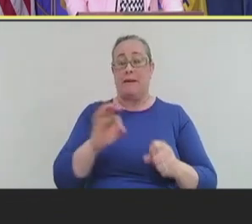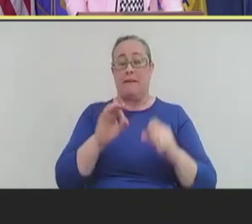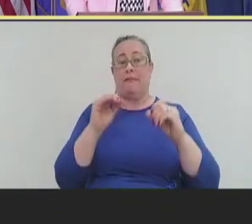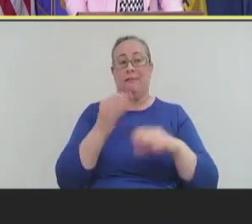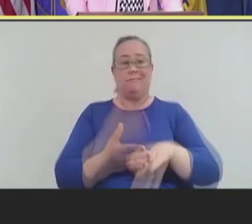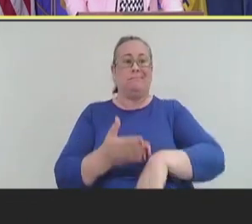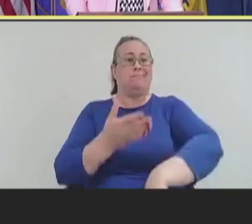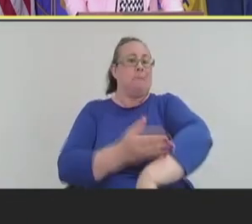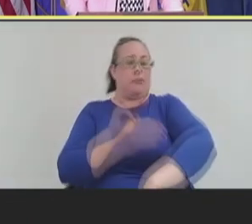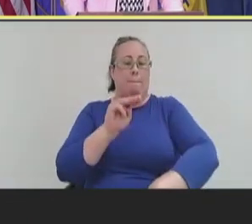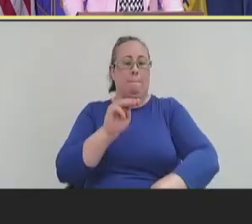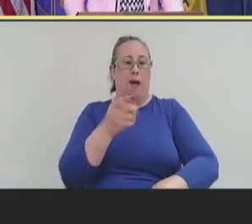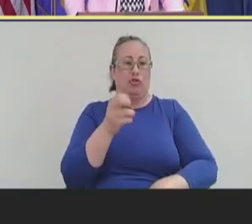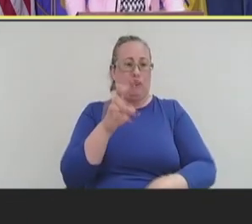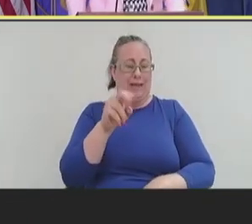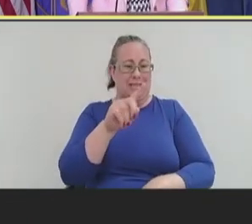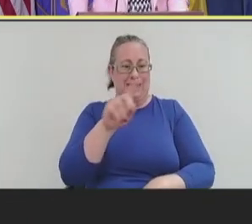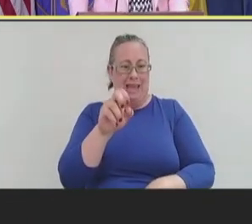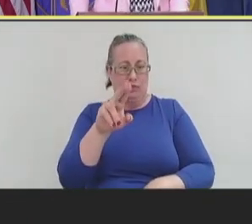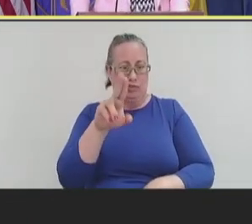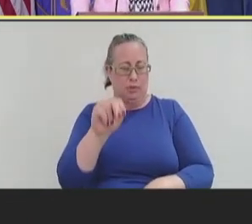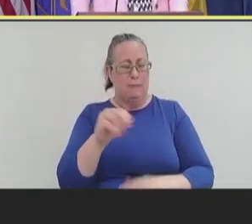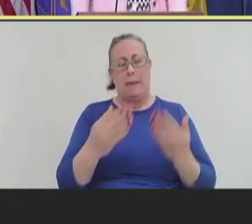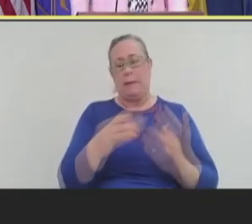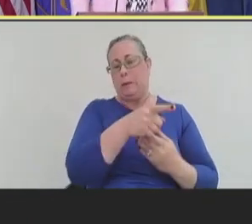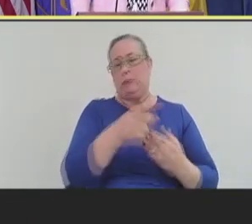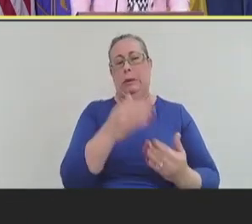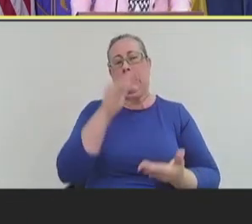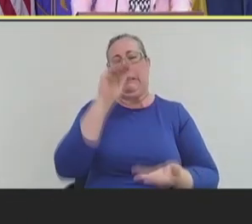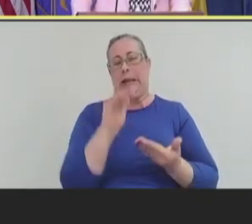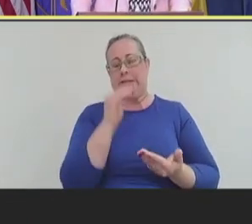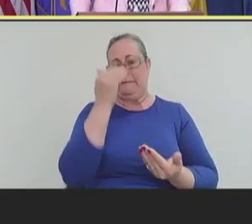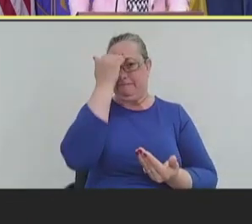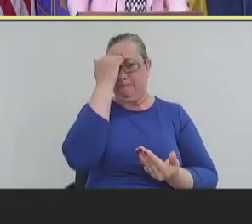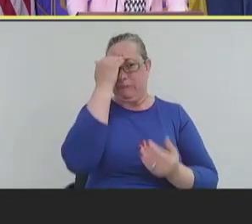that are maybe less familiar with immunization information systems,